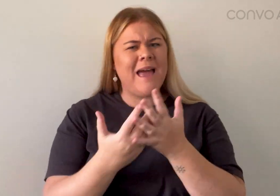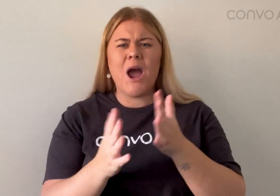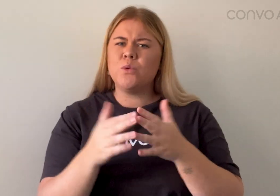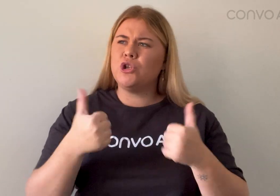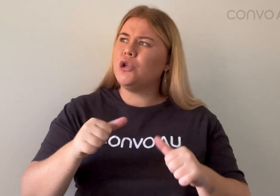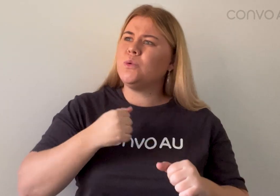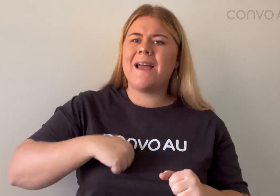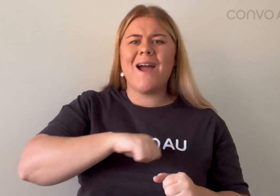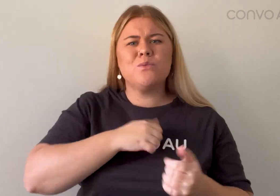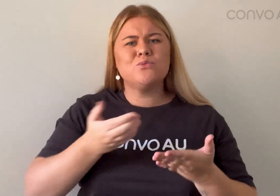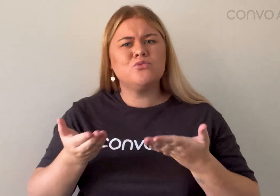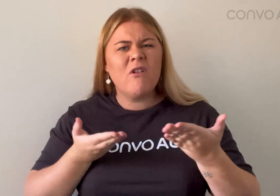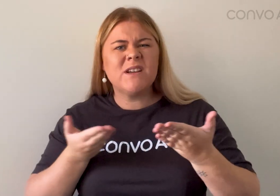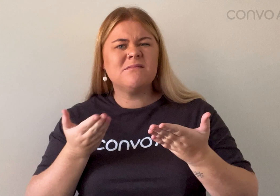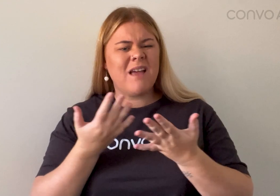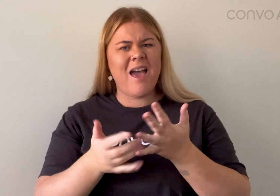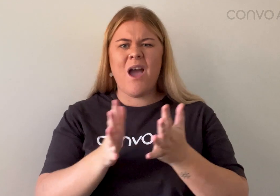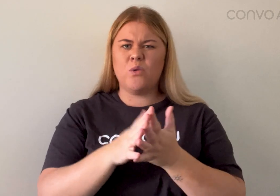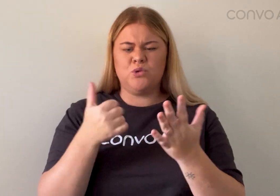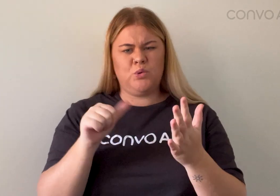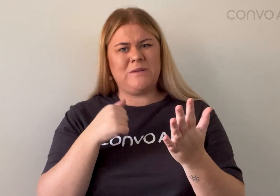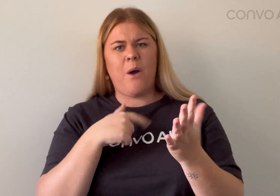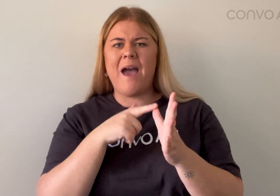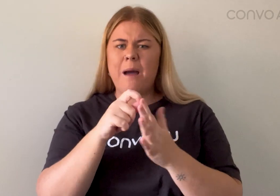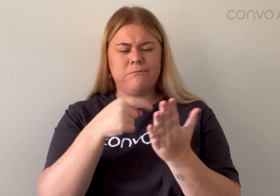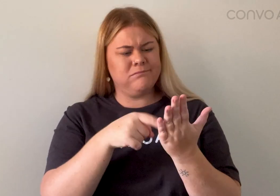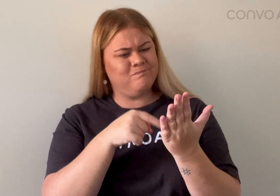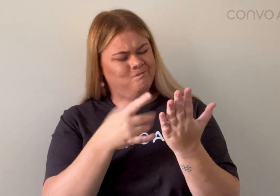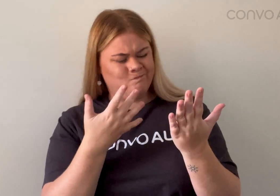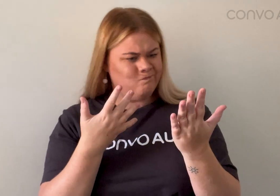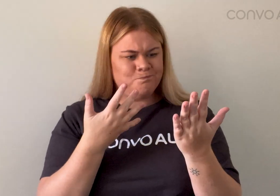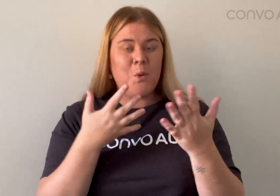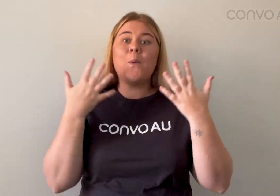Curious what we offer, and how to use our app?